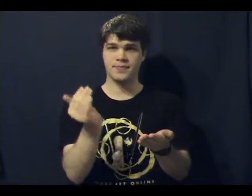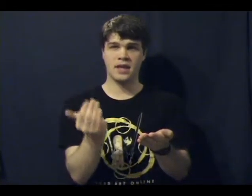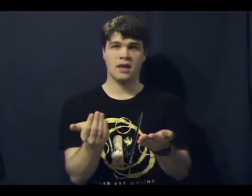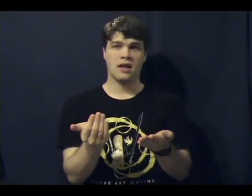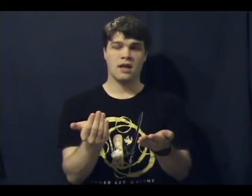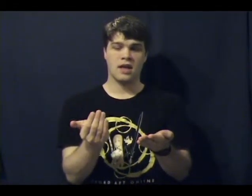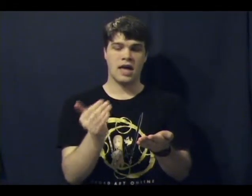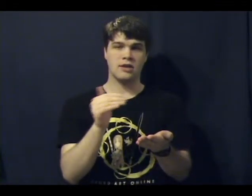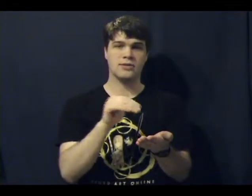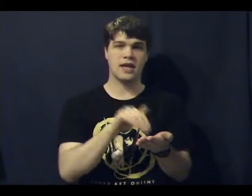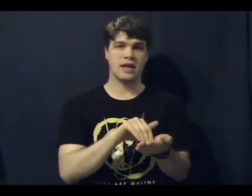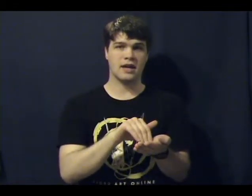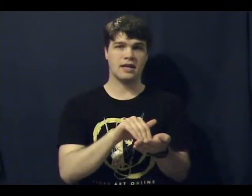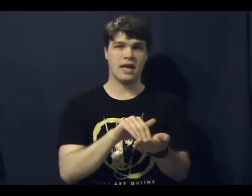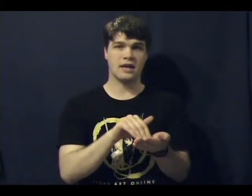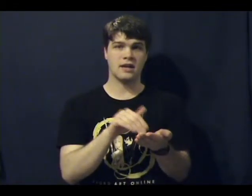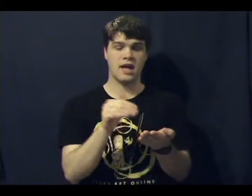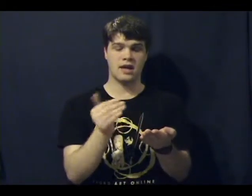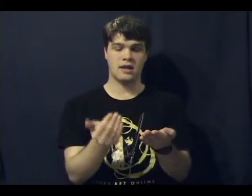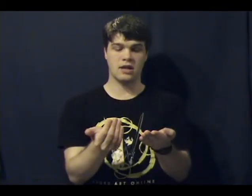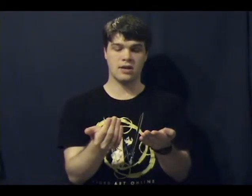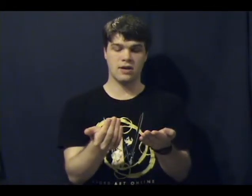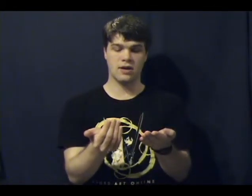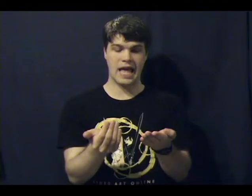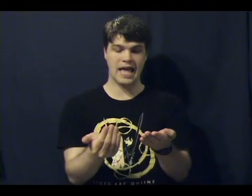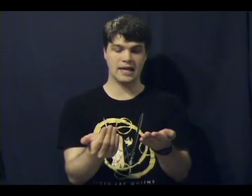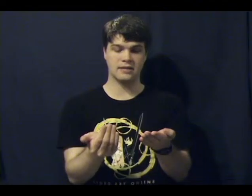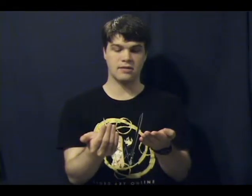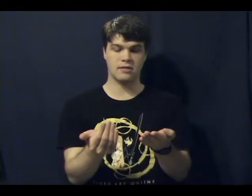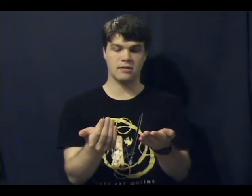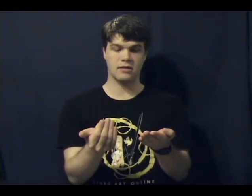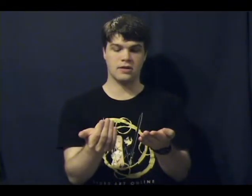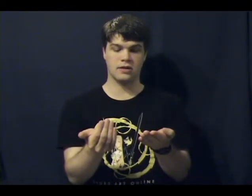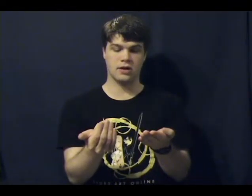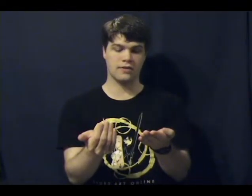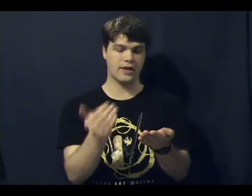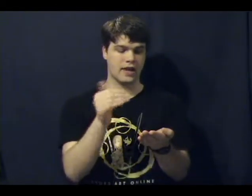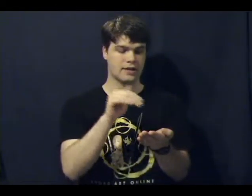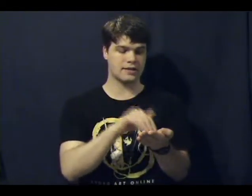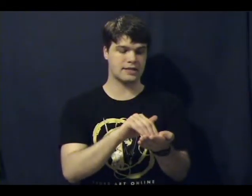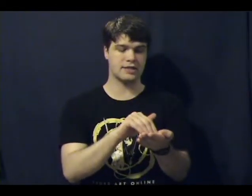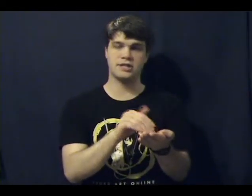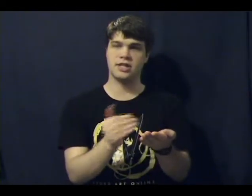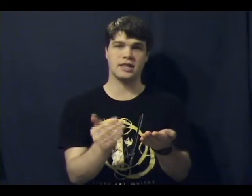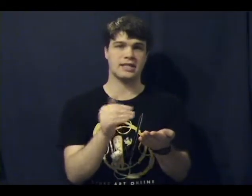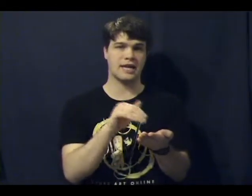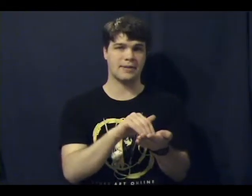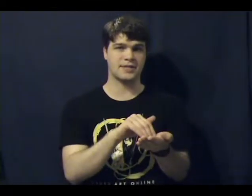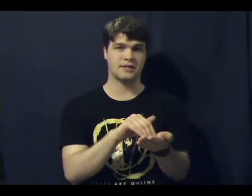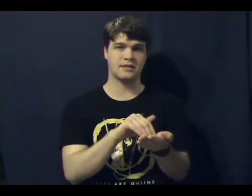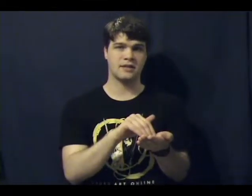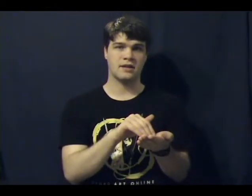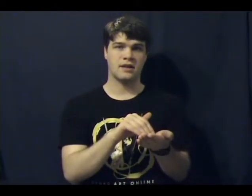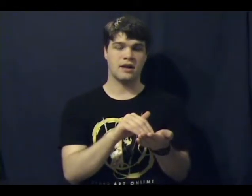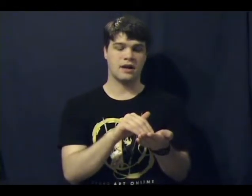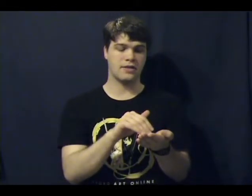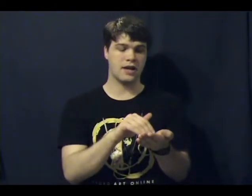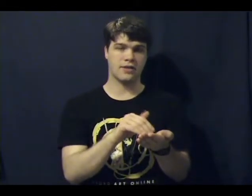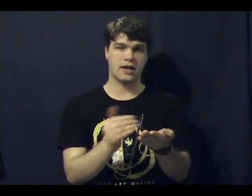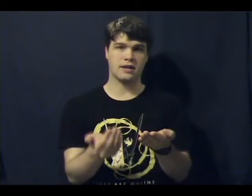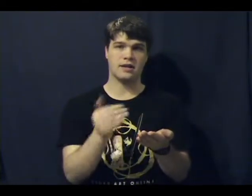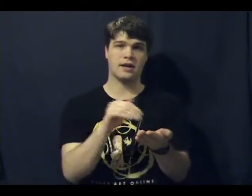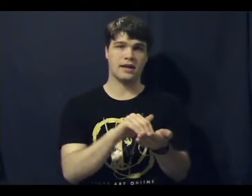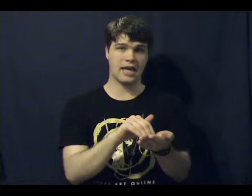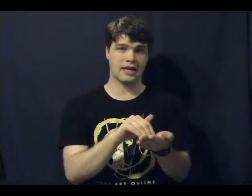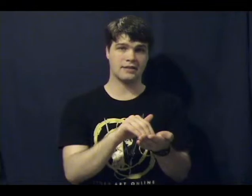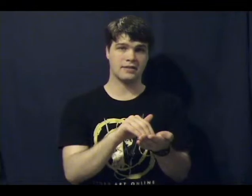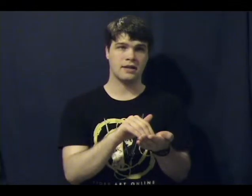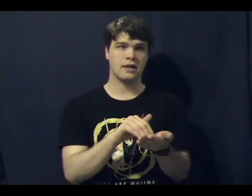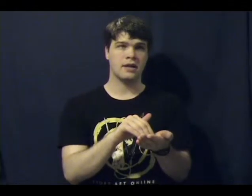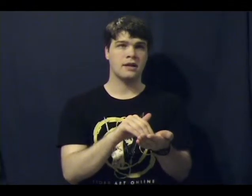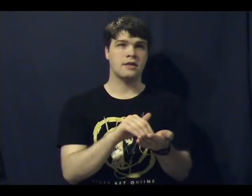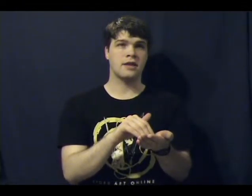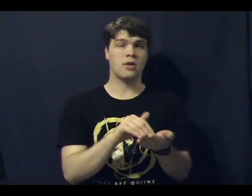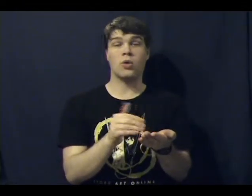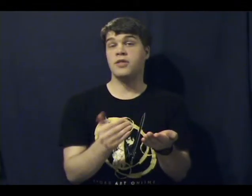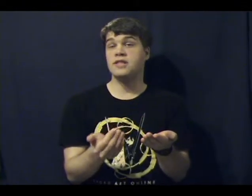and you say, again. And your hand, your curved hand just gently taps it the other hand. Again. Or this